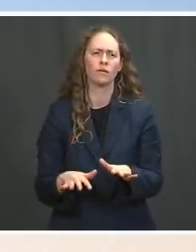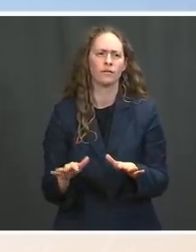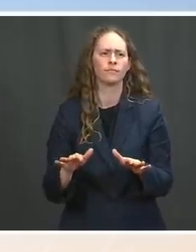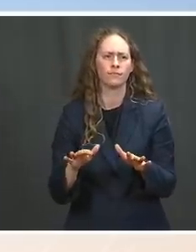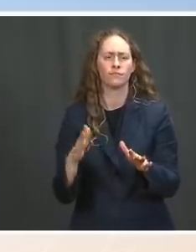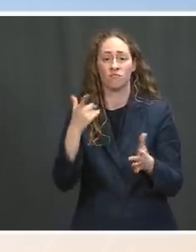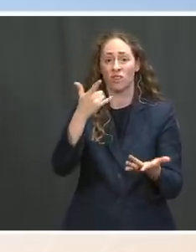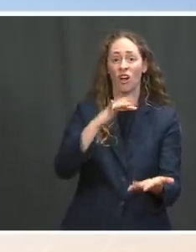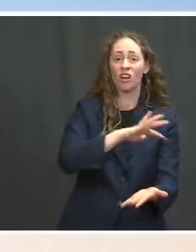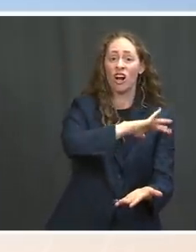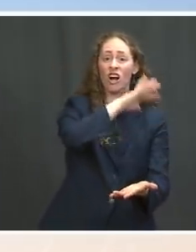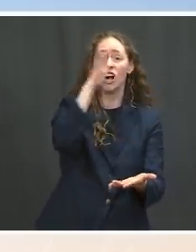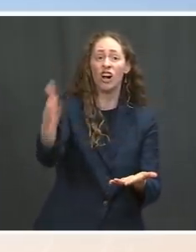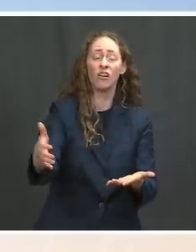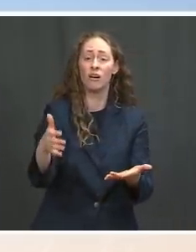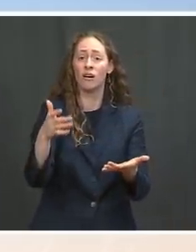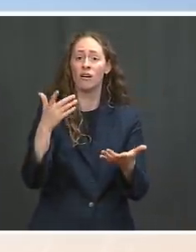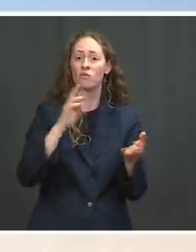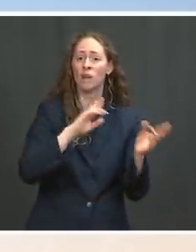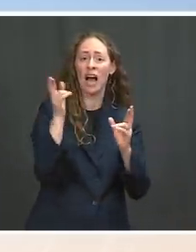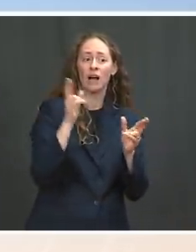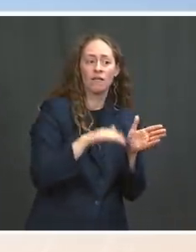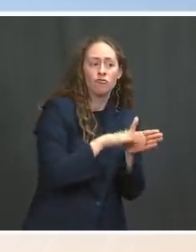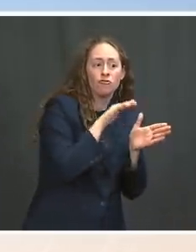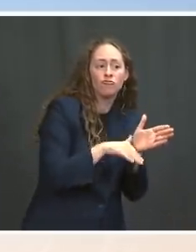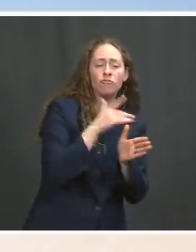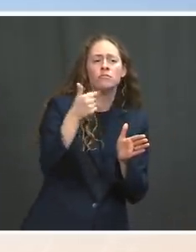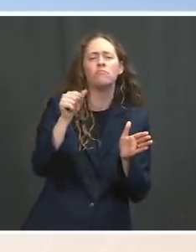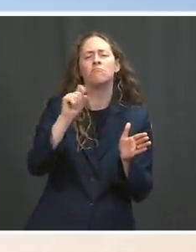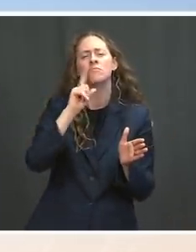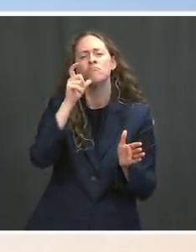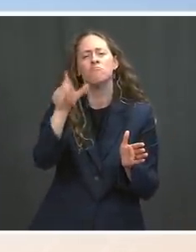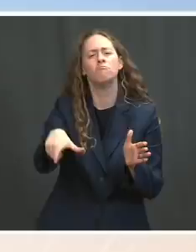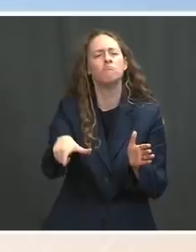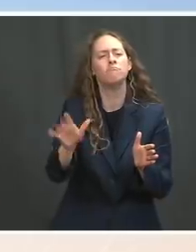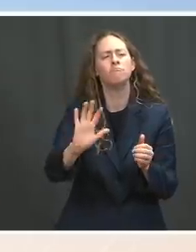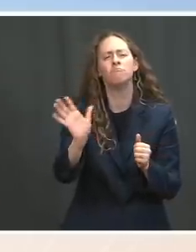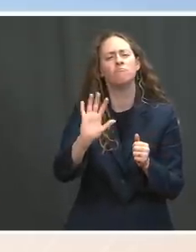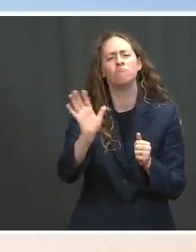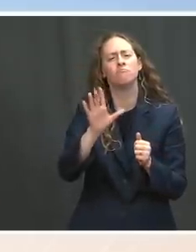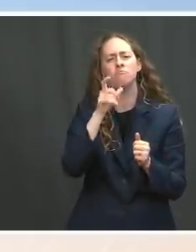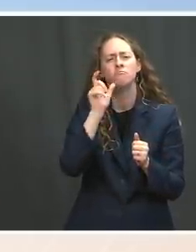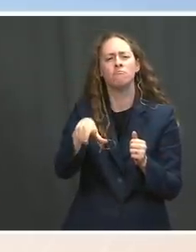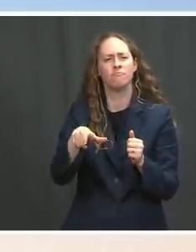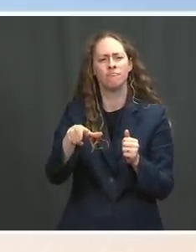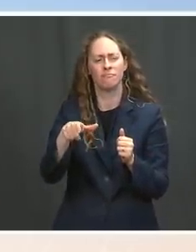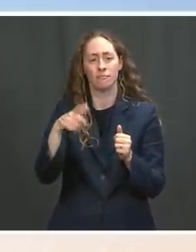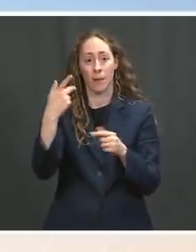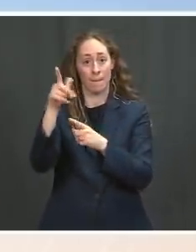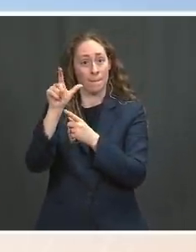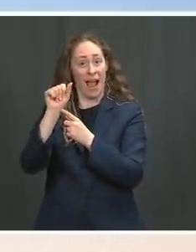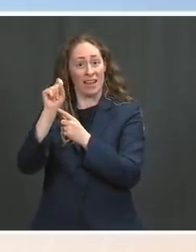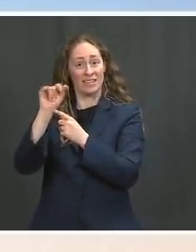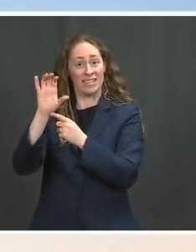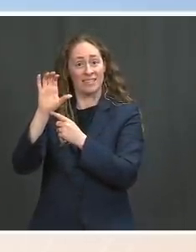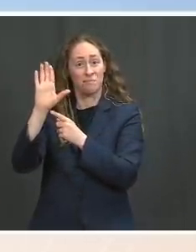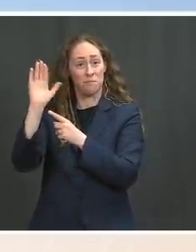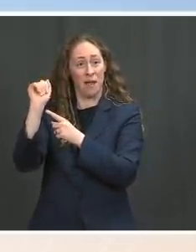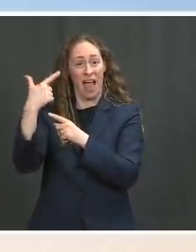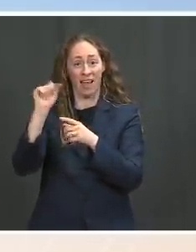And under no circumstances should gasoline ever be put into anything but a vehicle directly or an approved container.